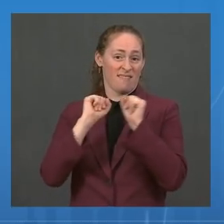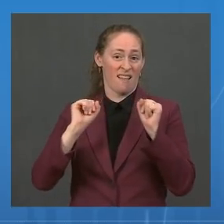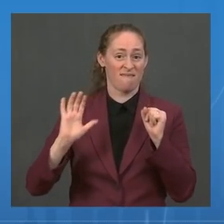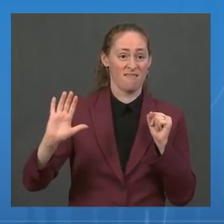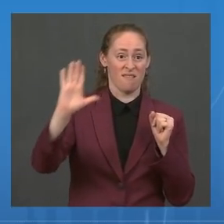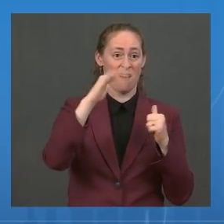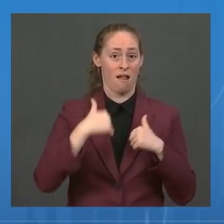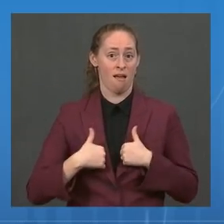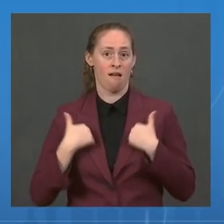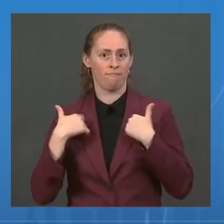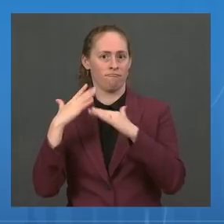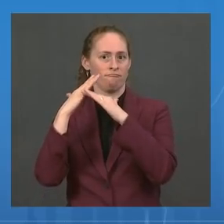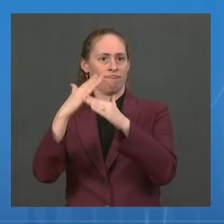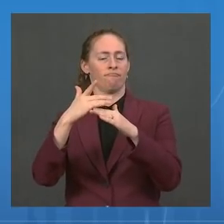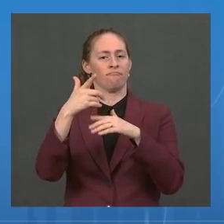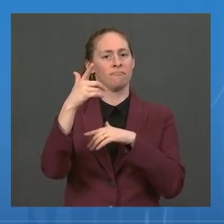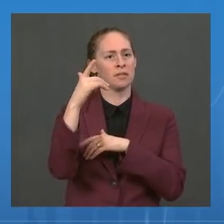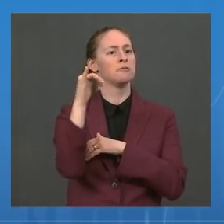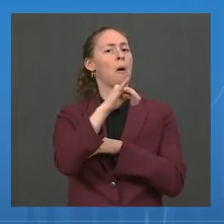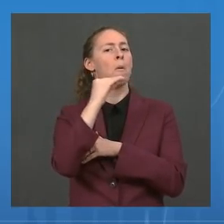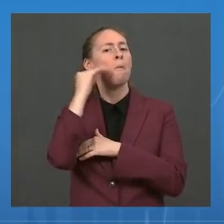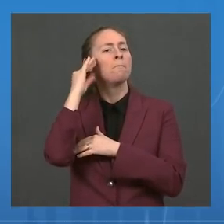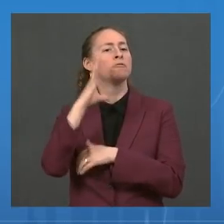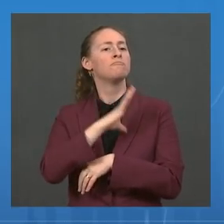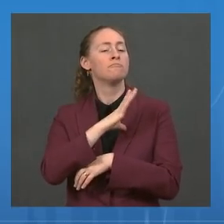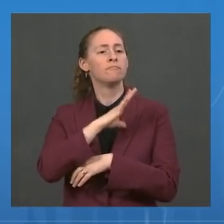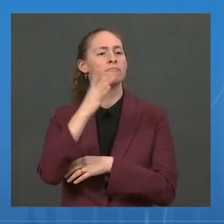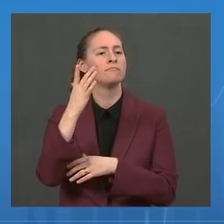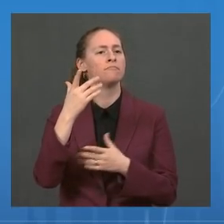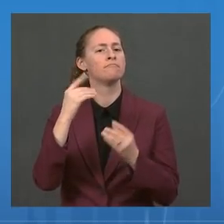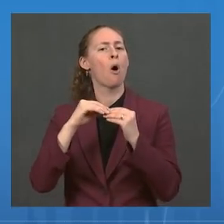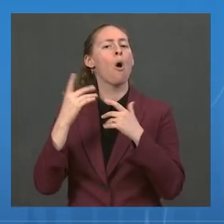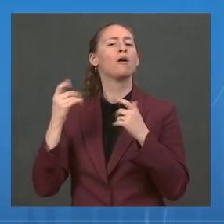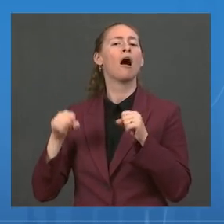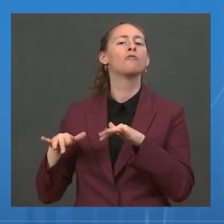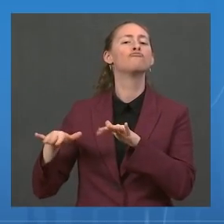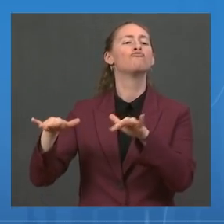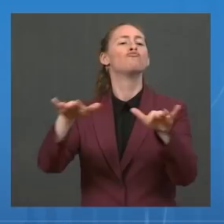why many people who are fully vaccinated feel more comfortable actually going and visiting relatives